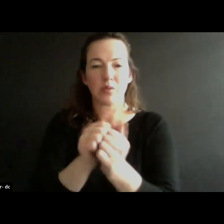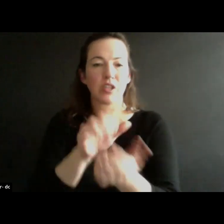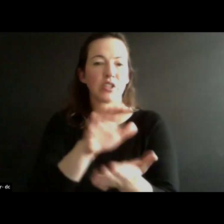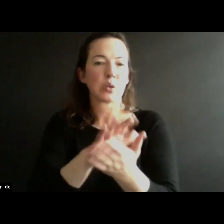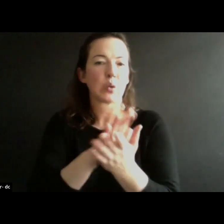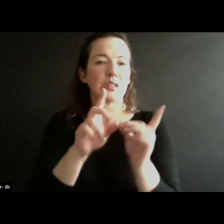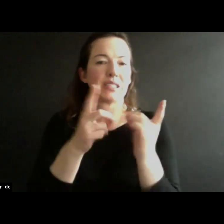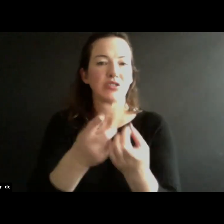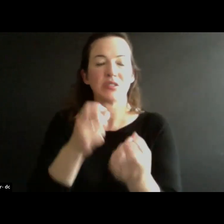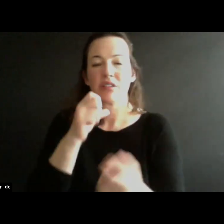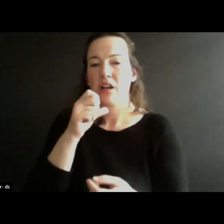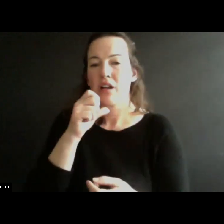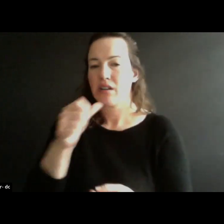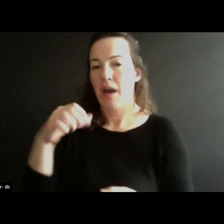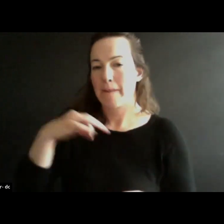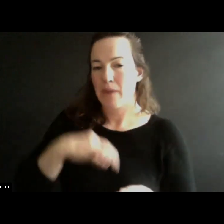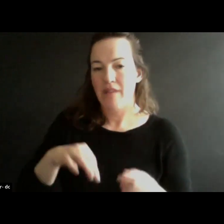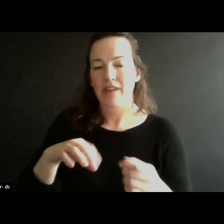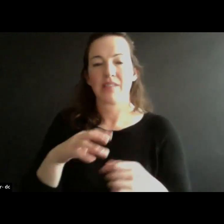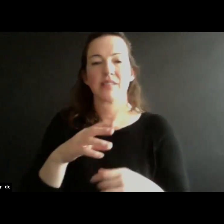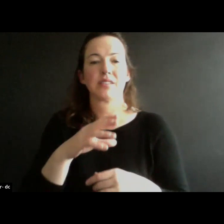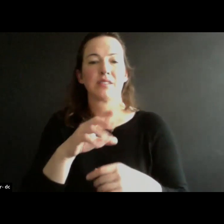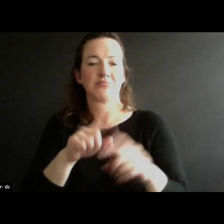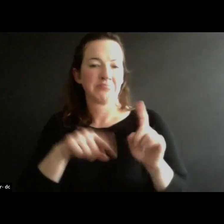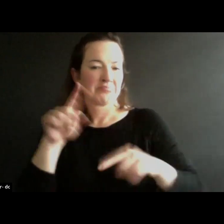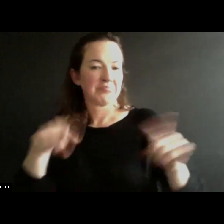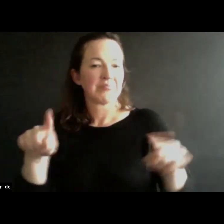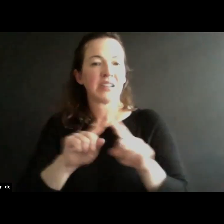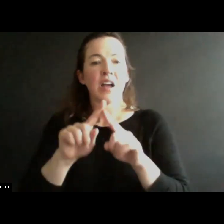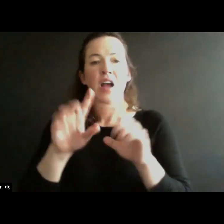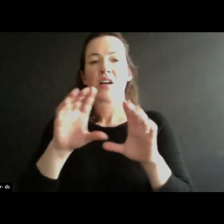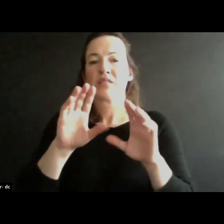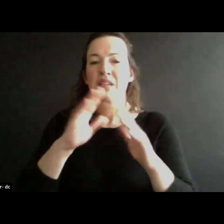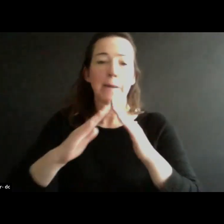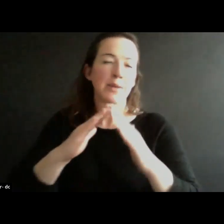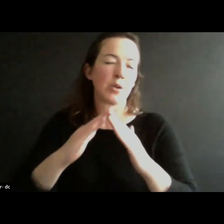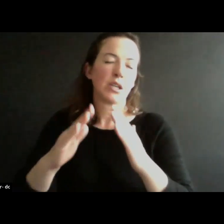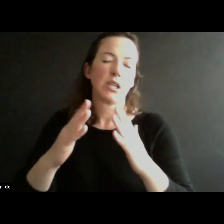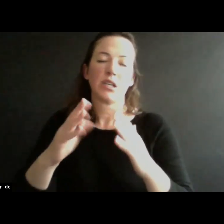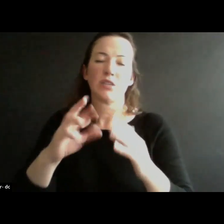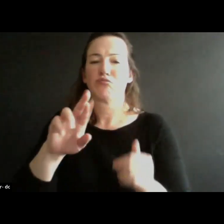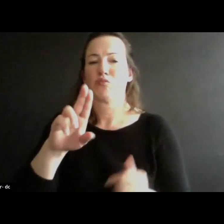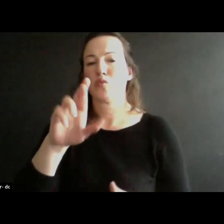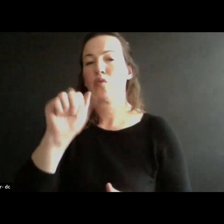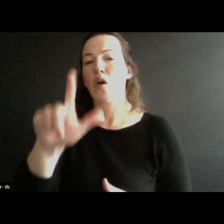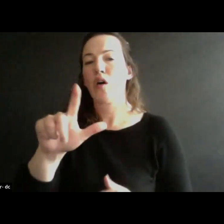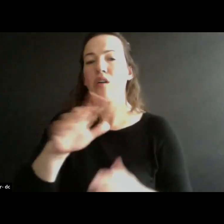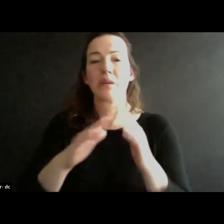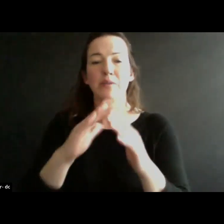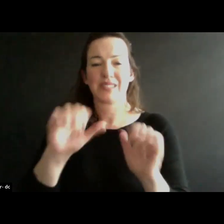county office of ads and community you know, rural communities to be able to provide digital